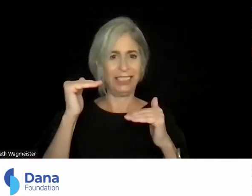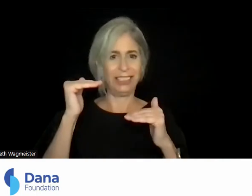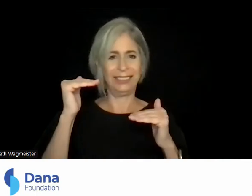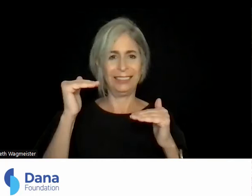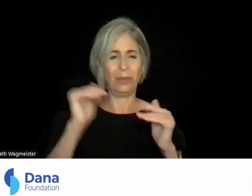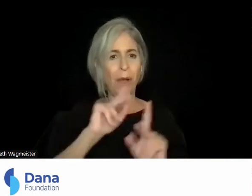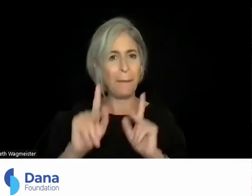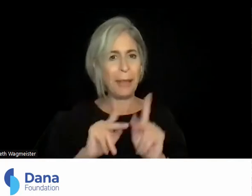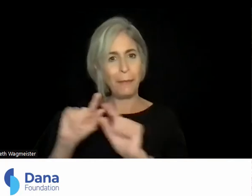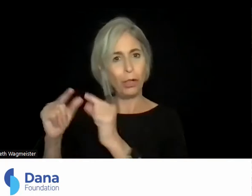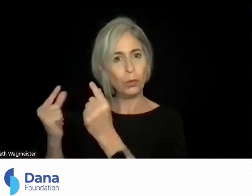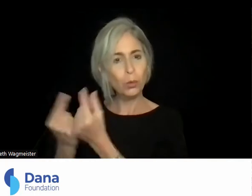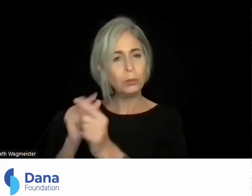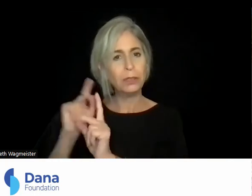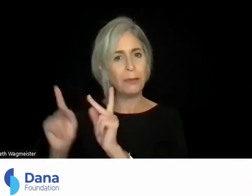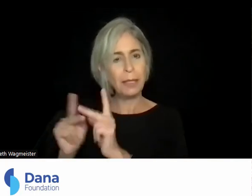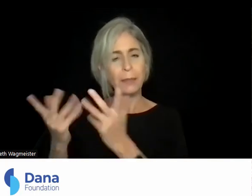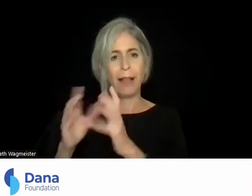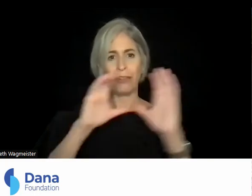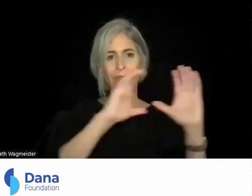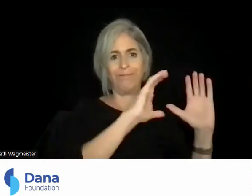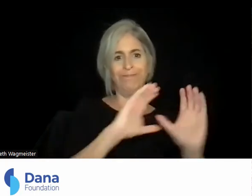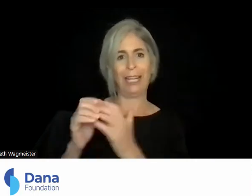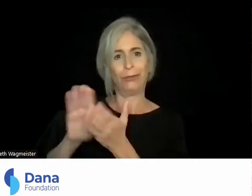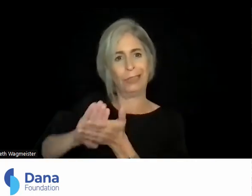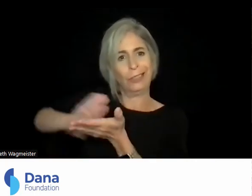three ethical principals of research with humans. I think